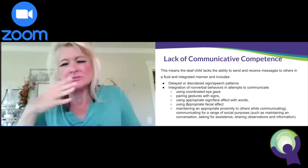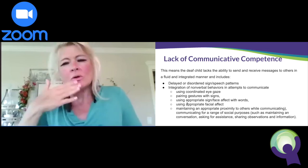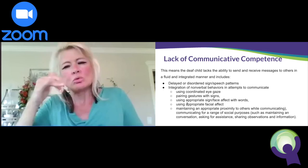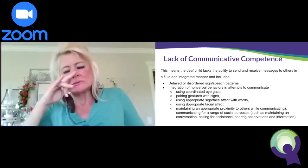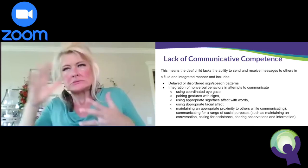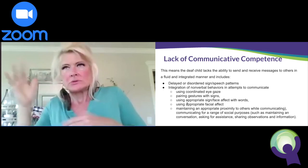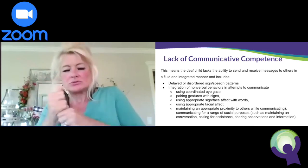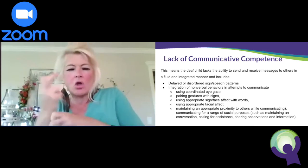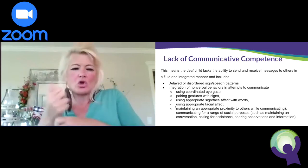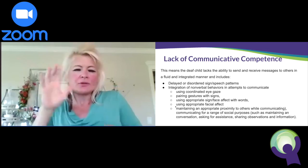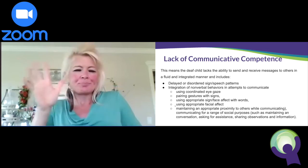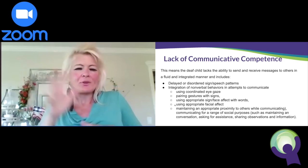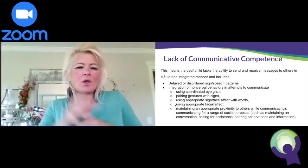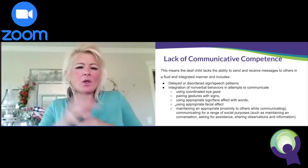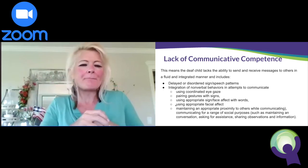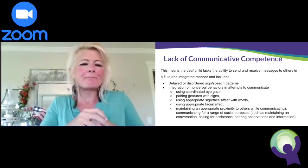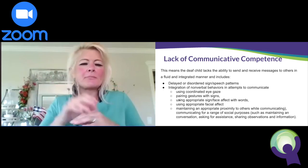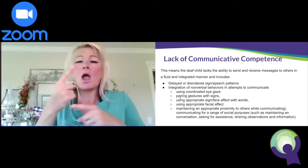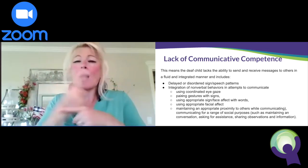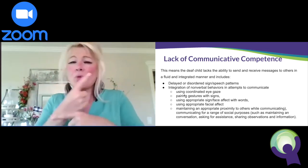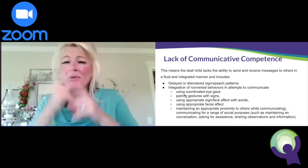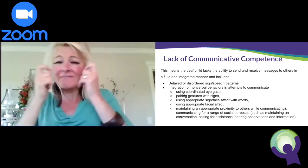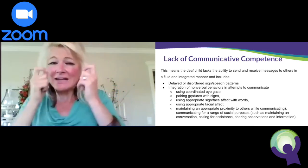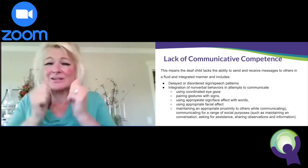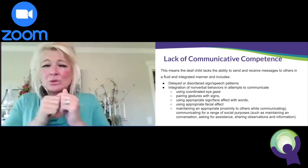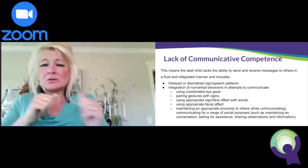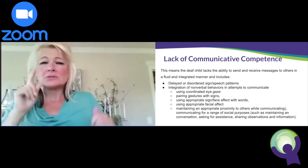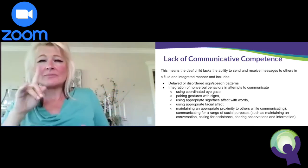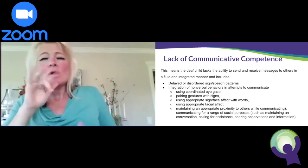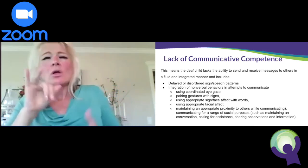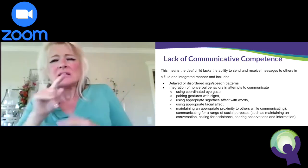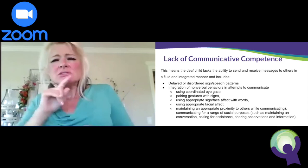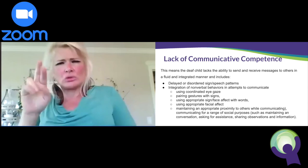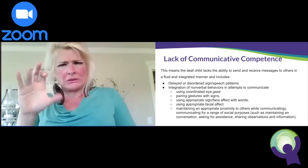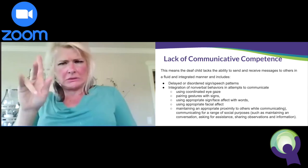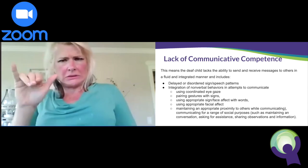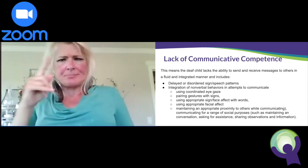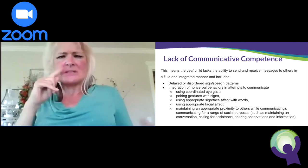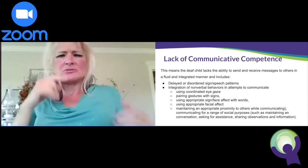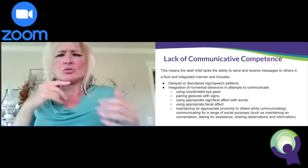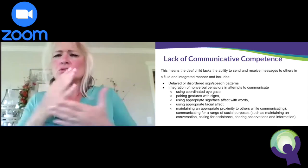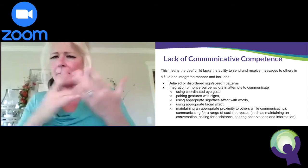role playing. That's I've seen that too working with kids and maybe there's just modeling